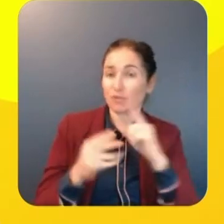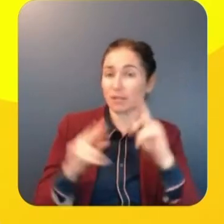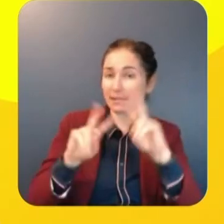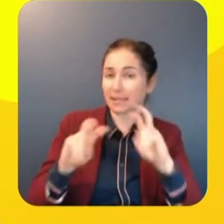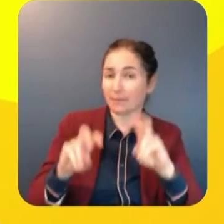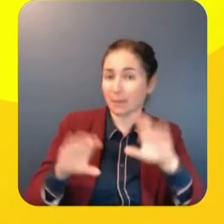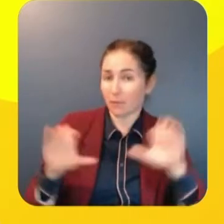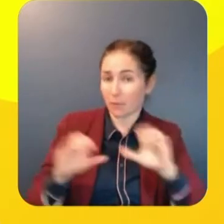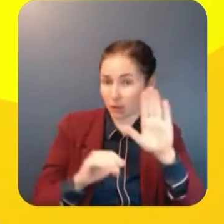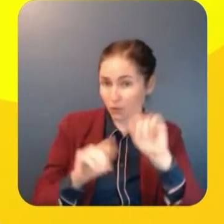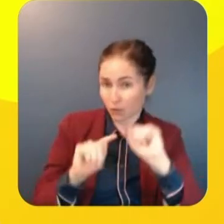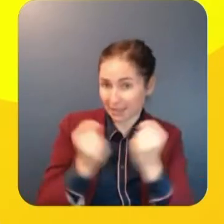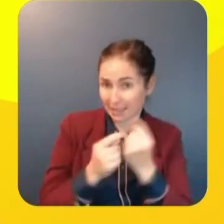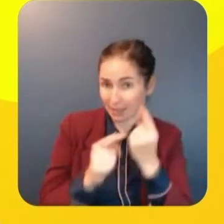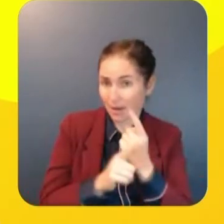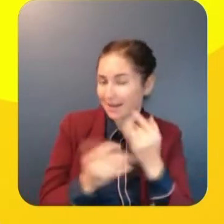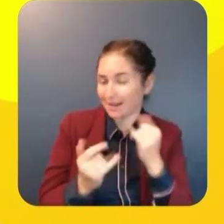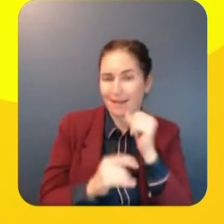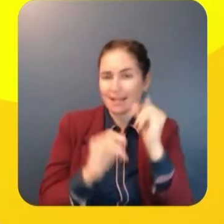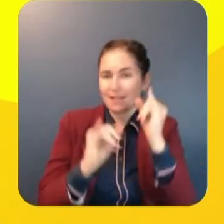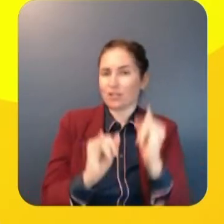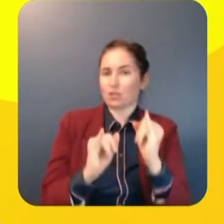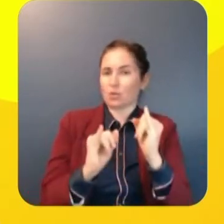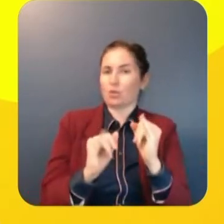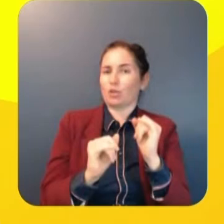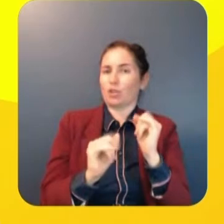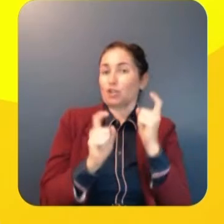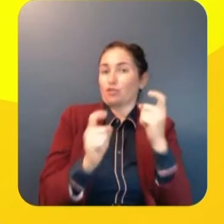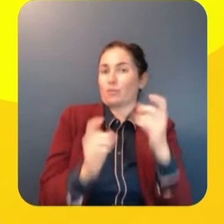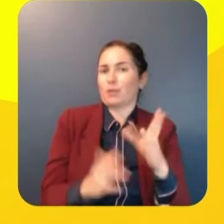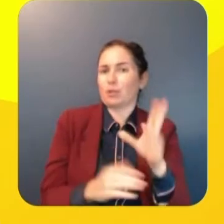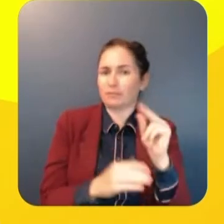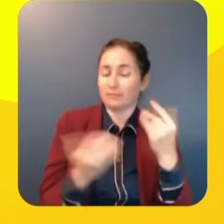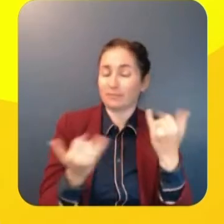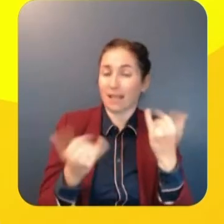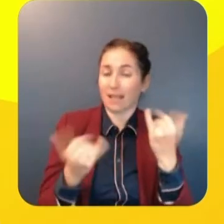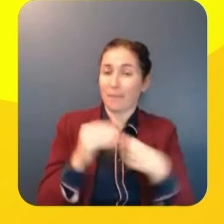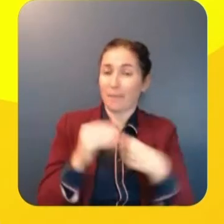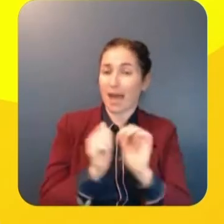You're no longer an individual contributor. And it's much more about the way that you serve